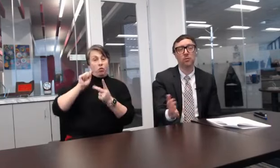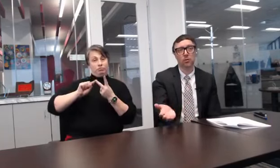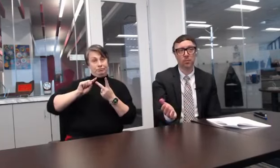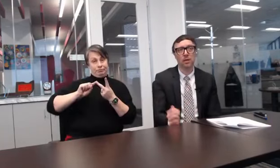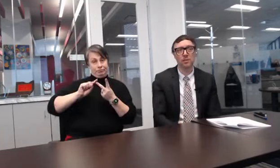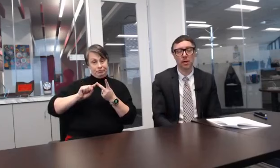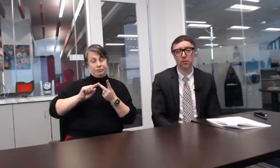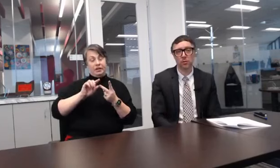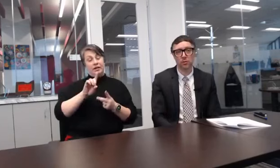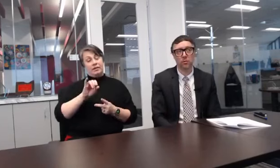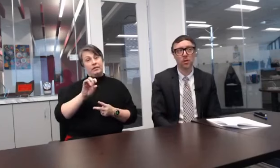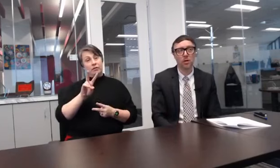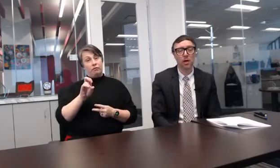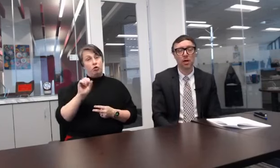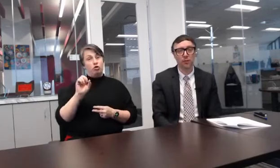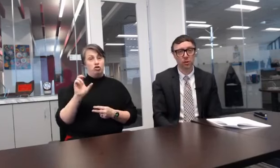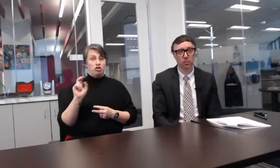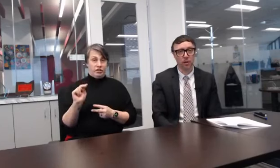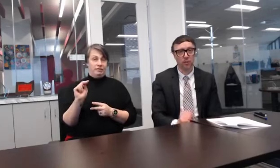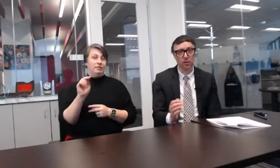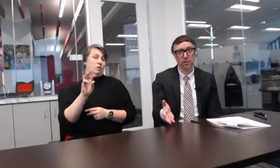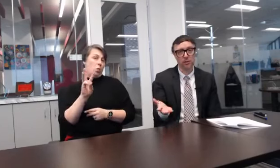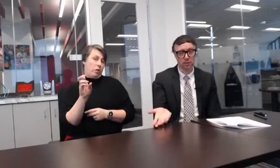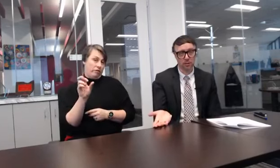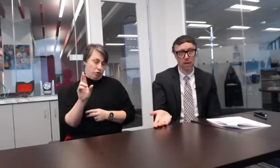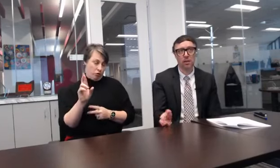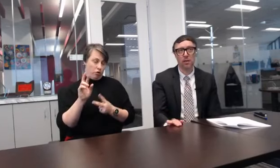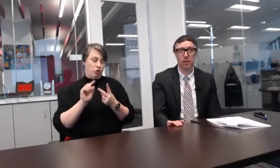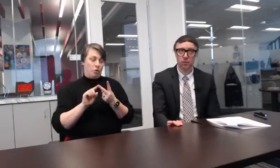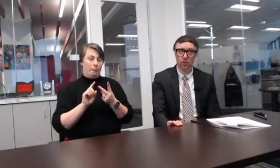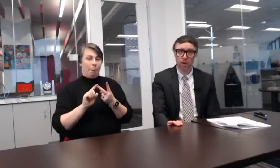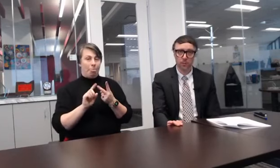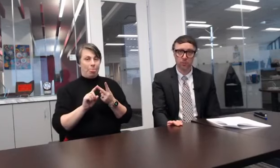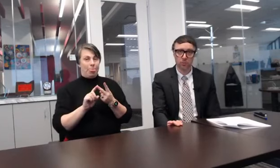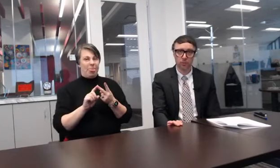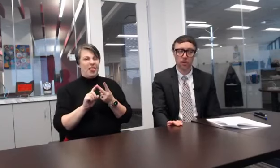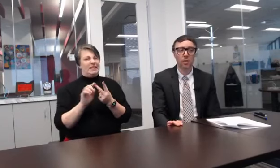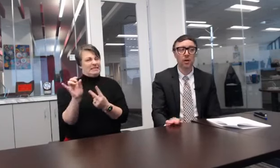you would be entitled to a Diversion Waiver. It's again an Individual Options Waiver